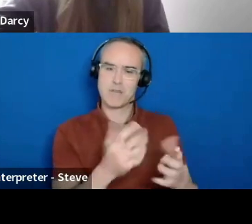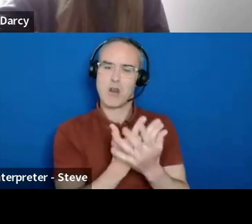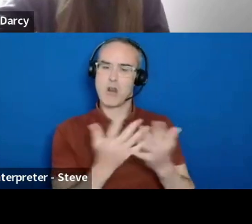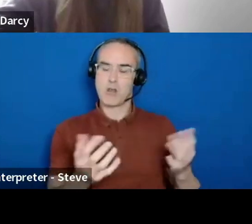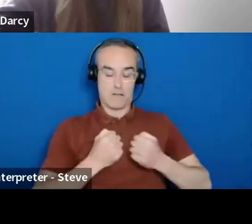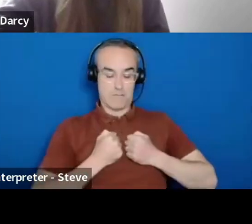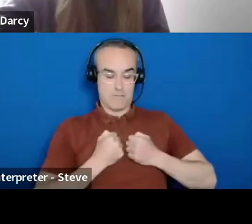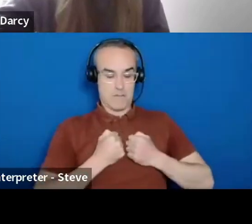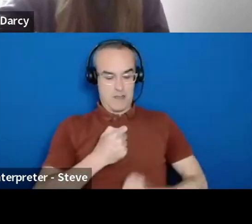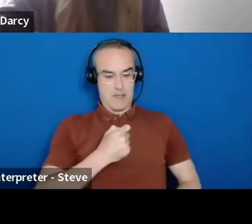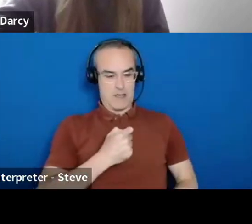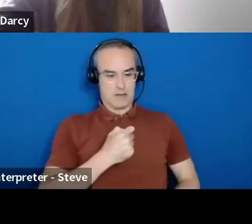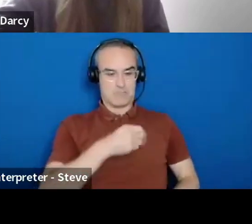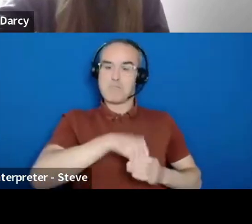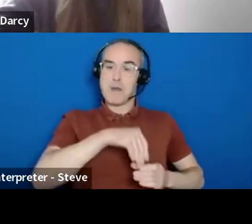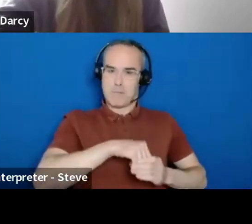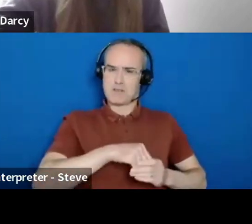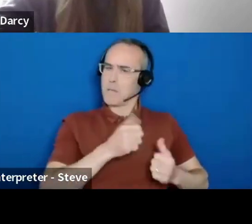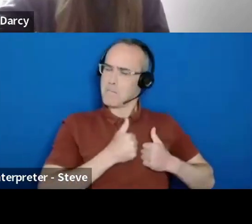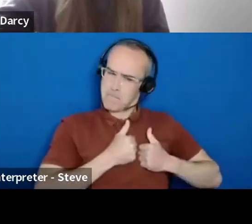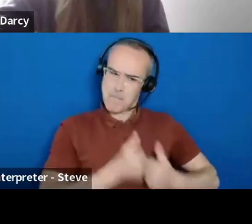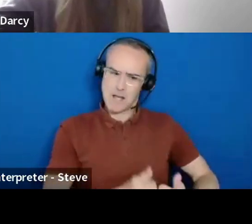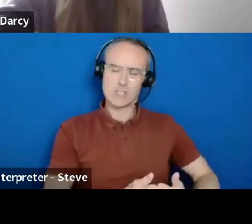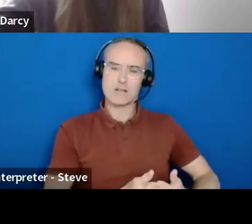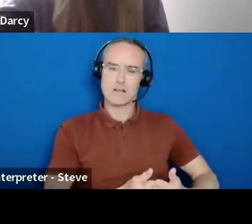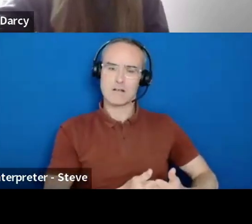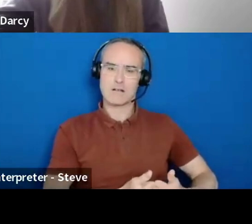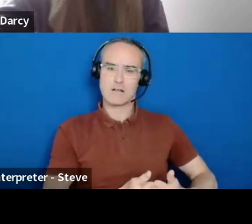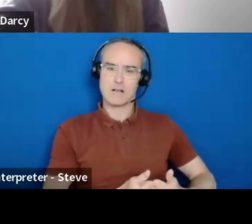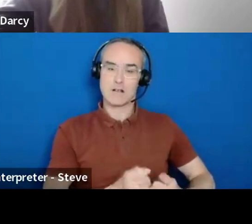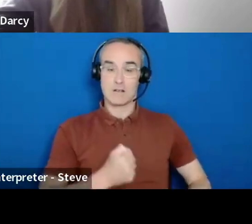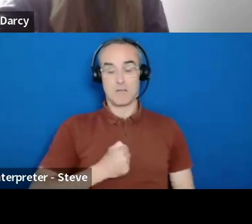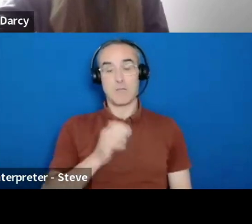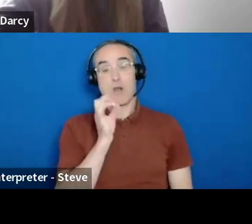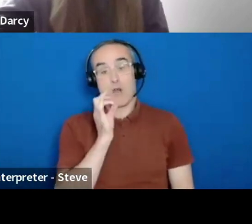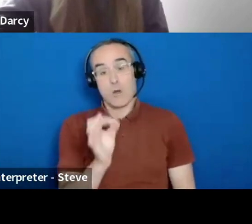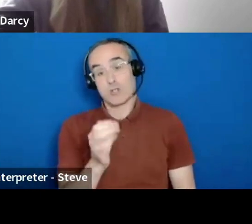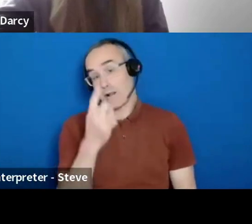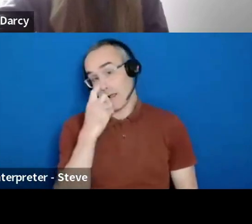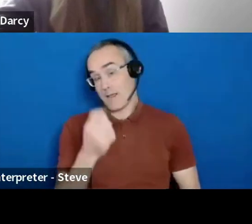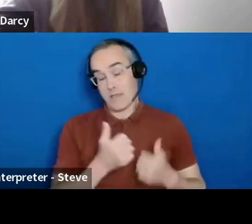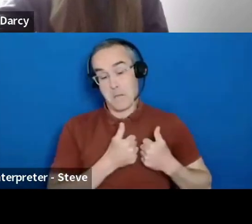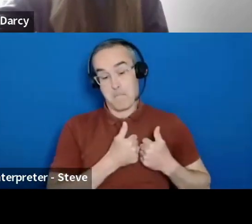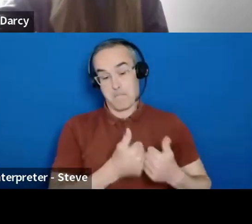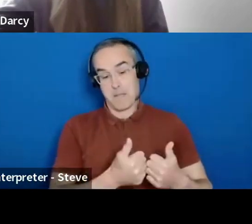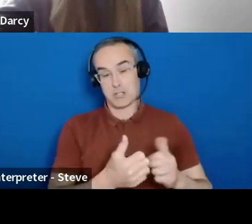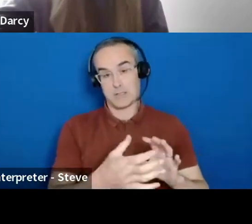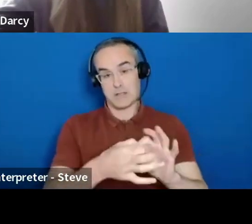So I guess my question is kind of can they, can we bring that passion to these roles? Is that kind of welcome and is that a,